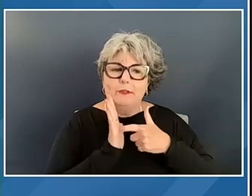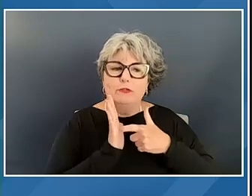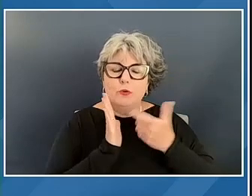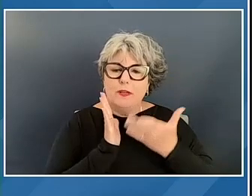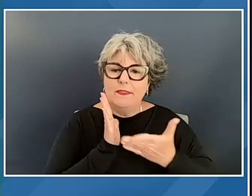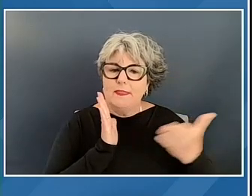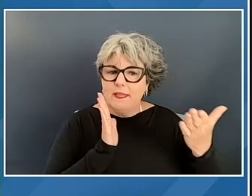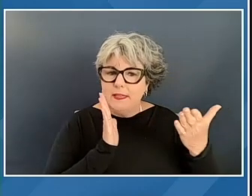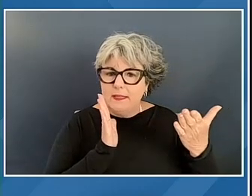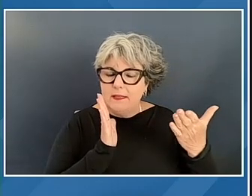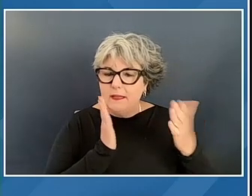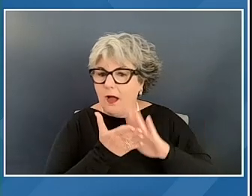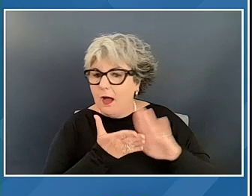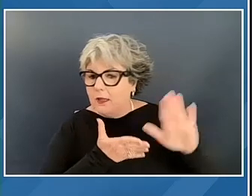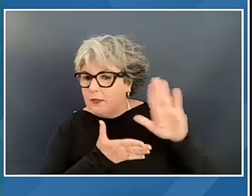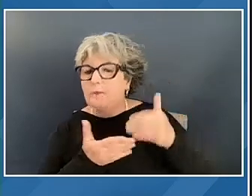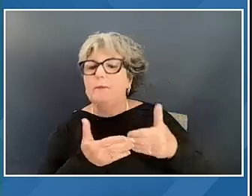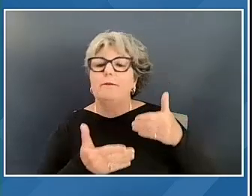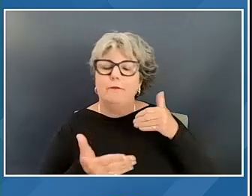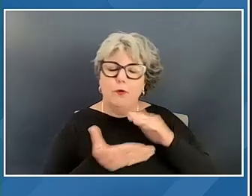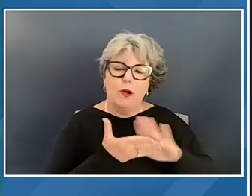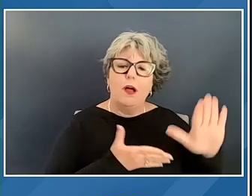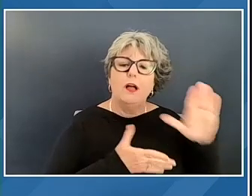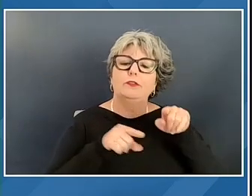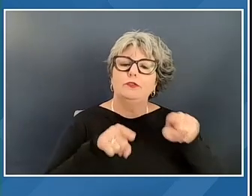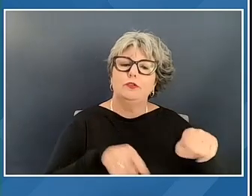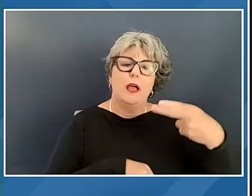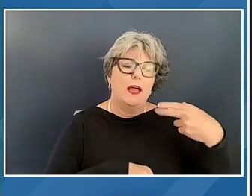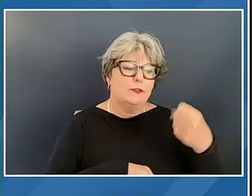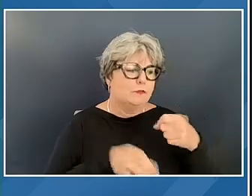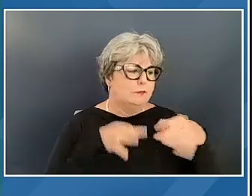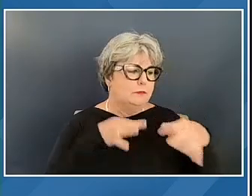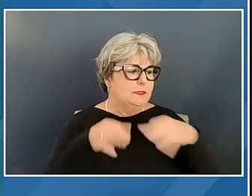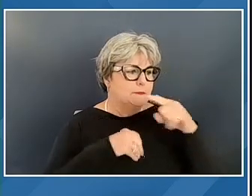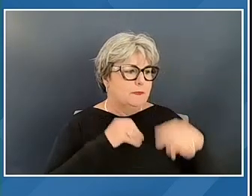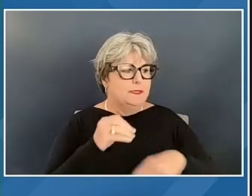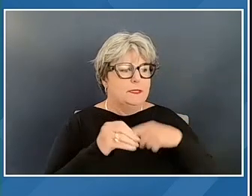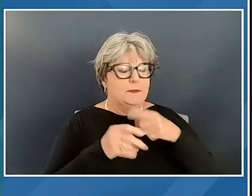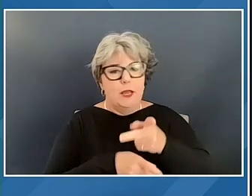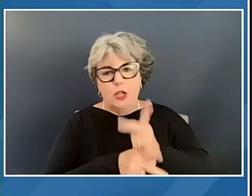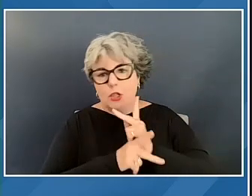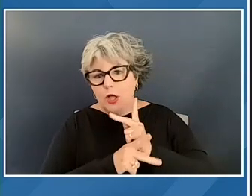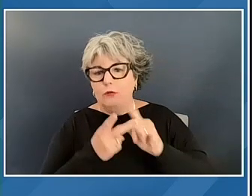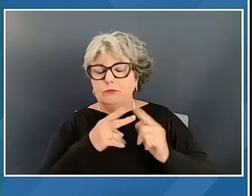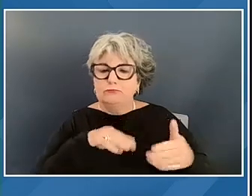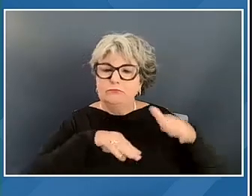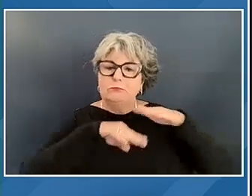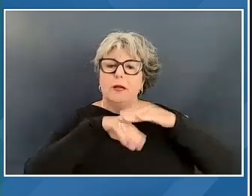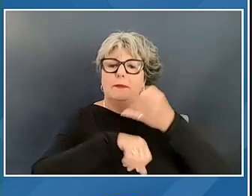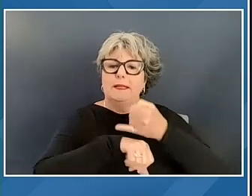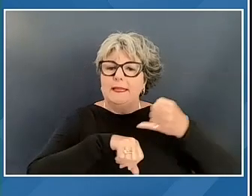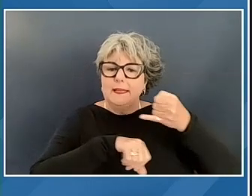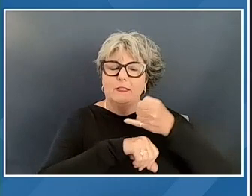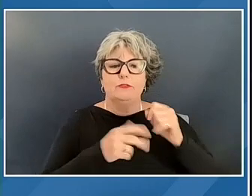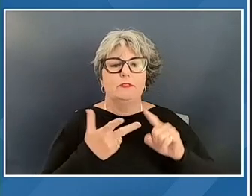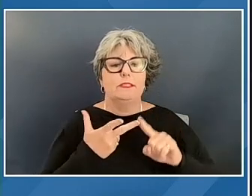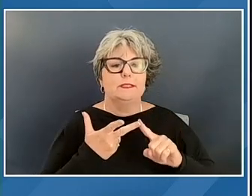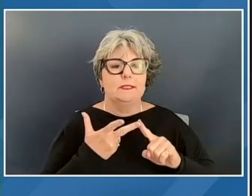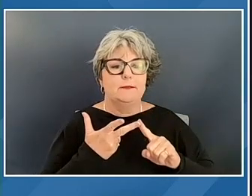before college in high school where it's talks about loans, compounding interest, how to maybe navigate your way into